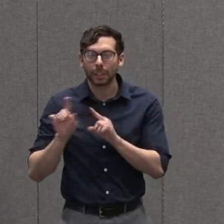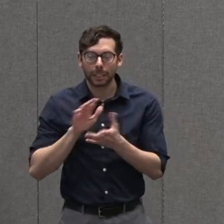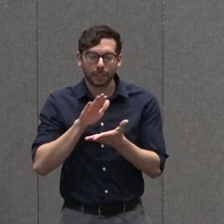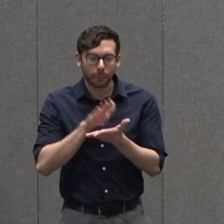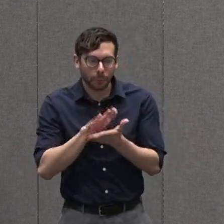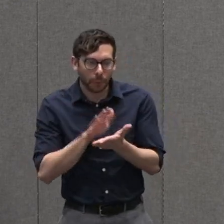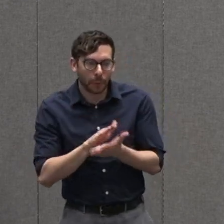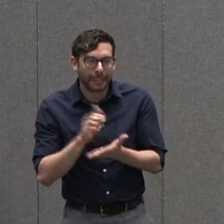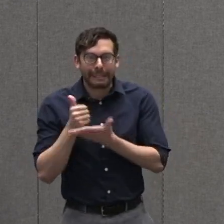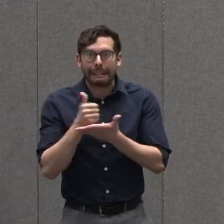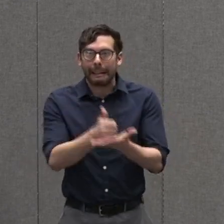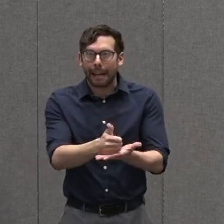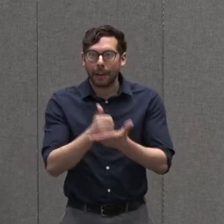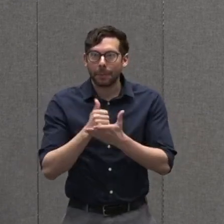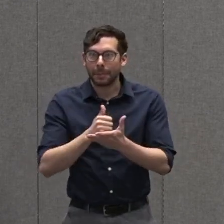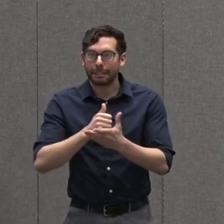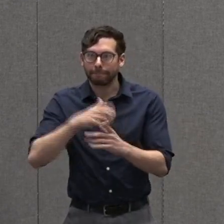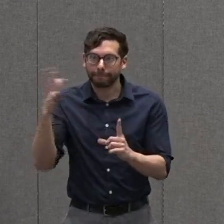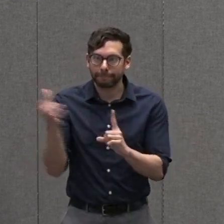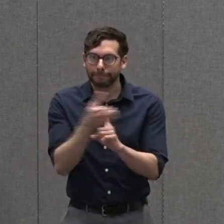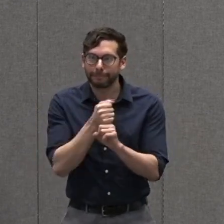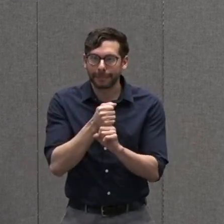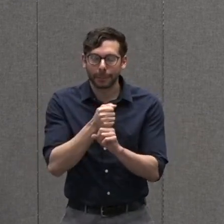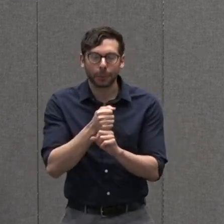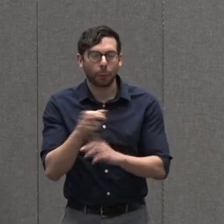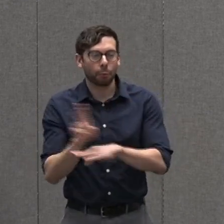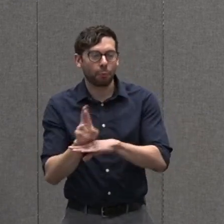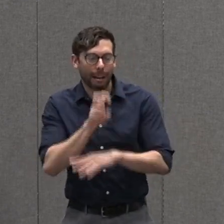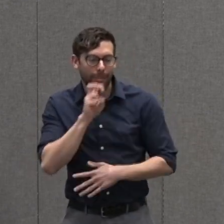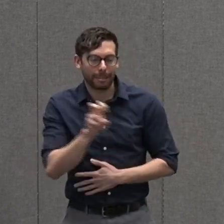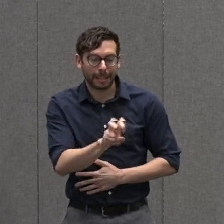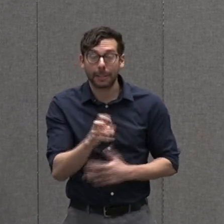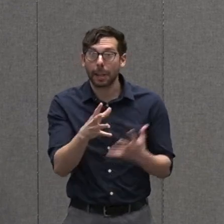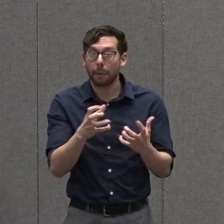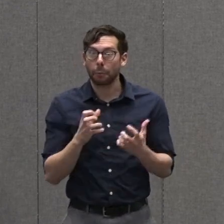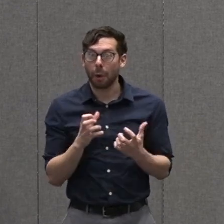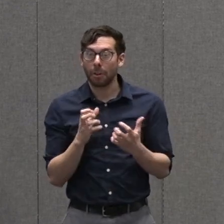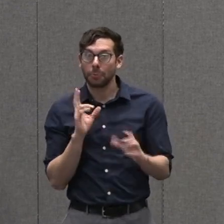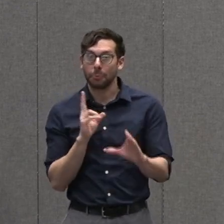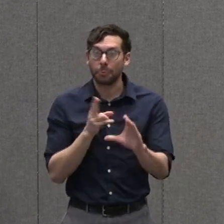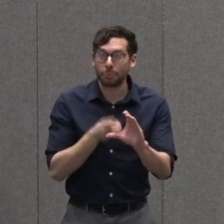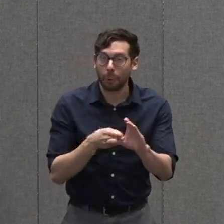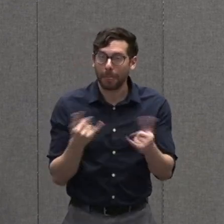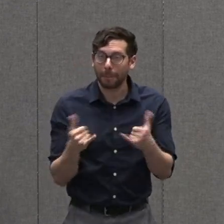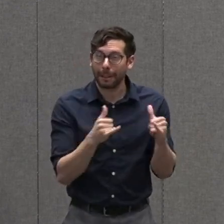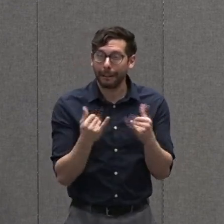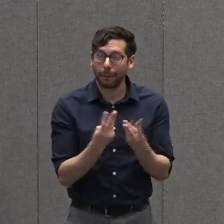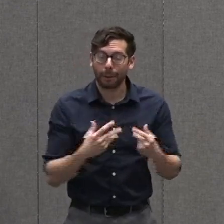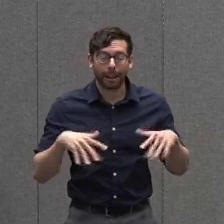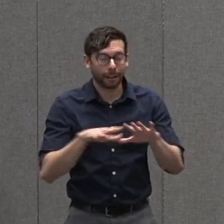But he also has a lot of experience with reptiles of all kinds. So, tell us a little bit about what you do in the museum,